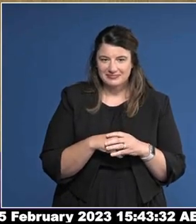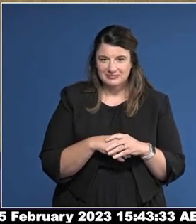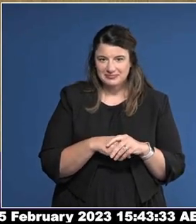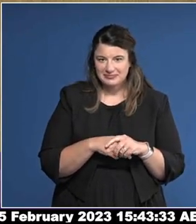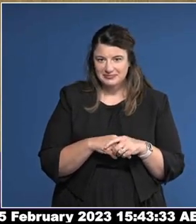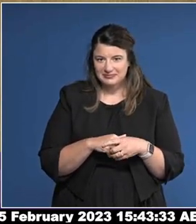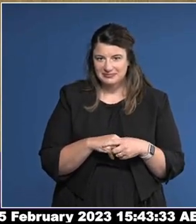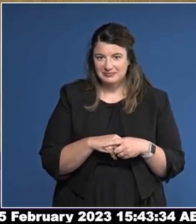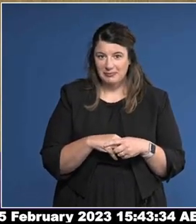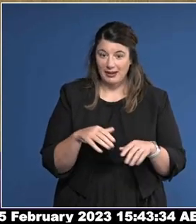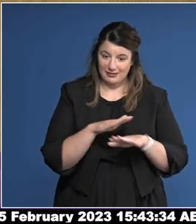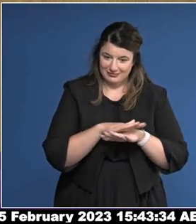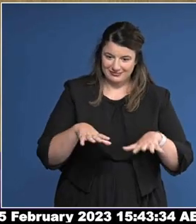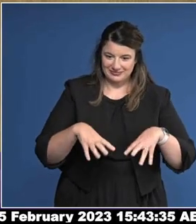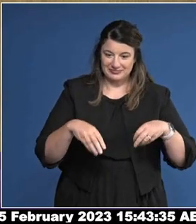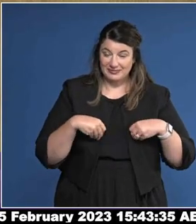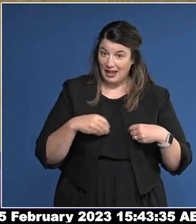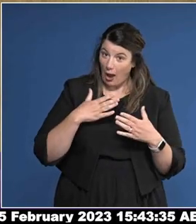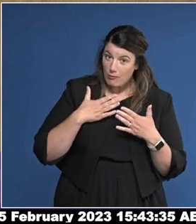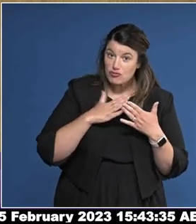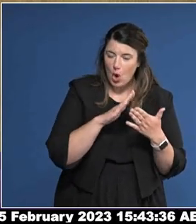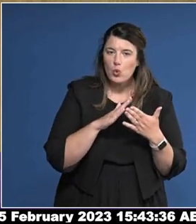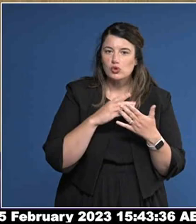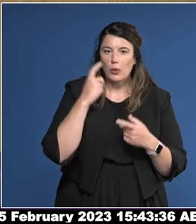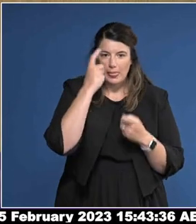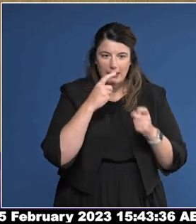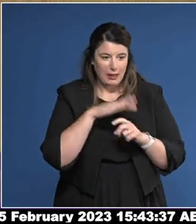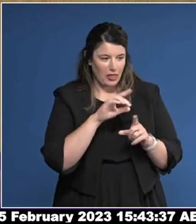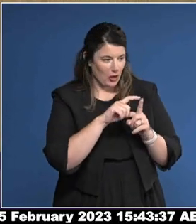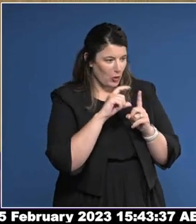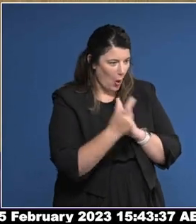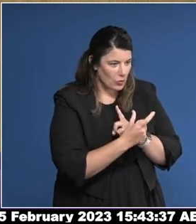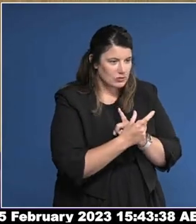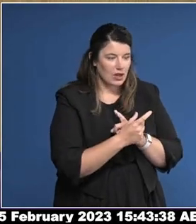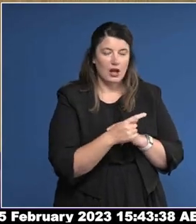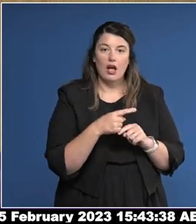approach is bedded into that culture, the learning and development, the positive